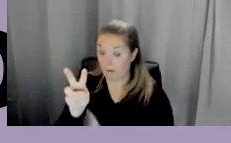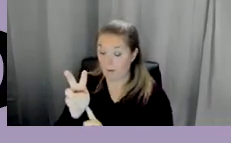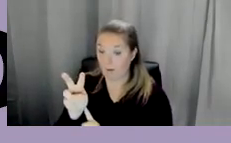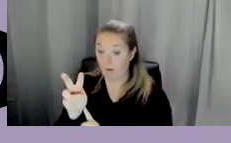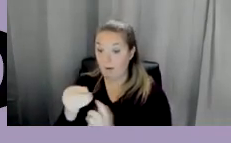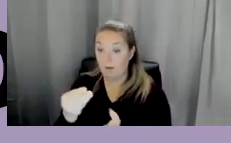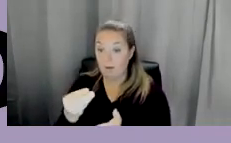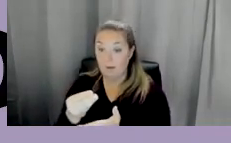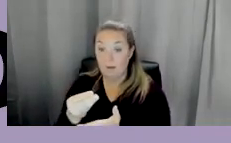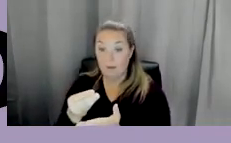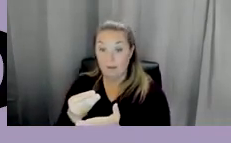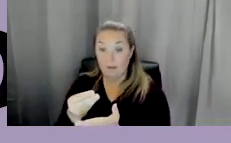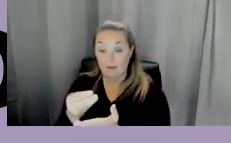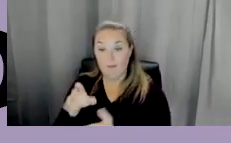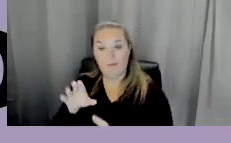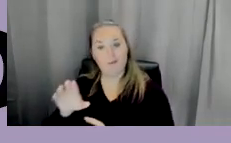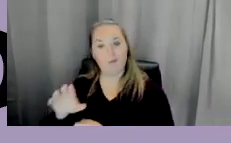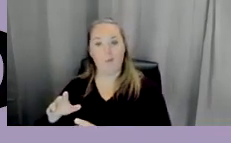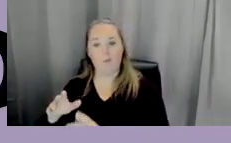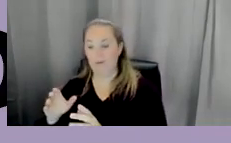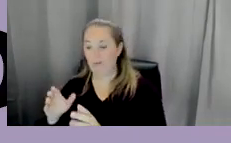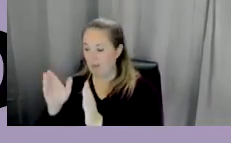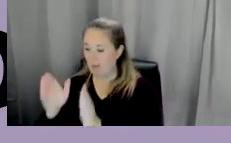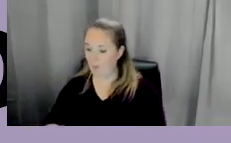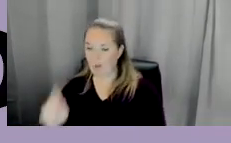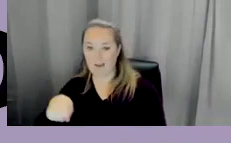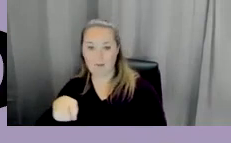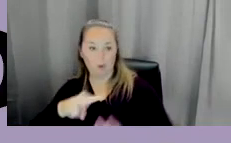THAT INFORMATION WILL BE DISSEMINATED.